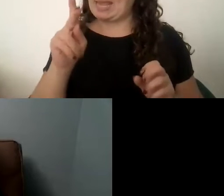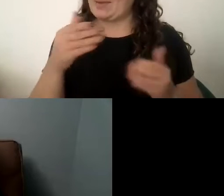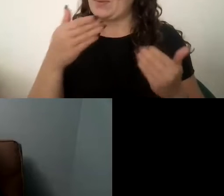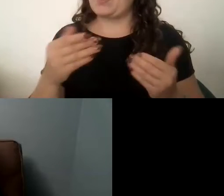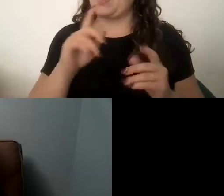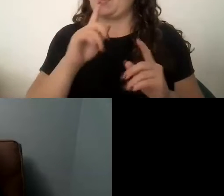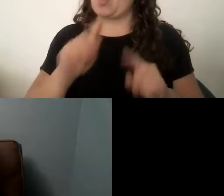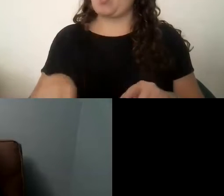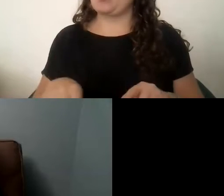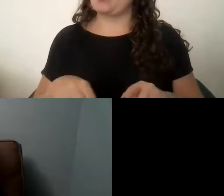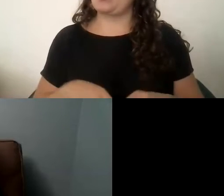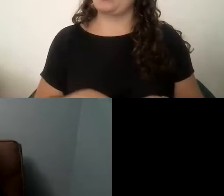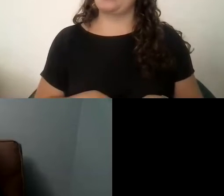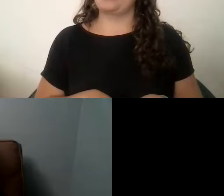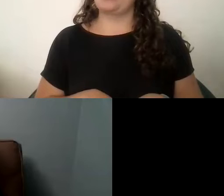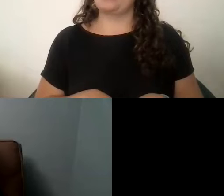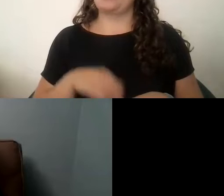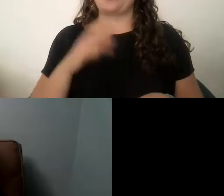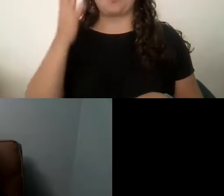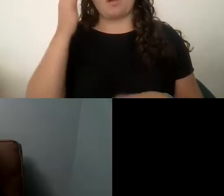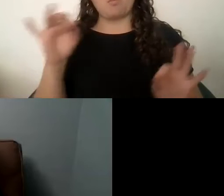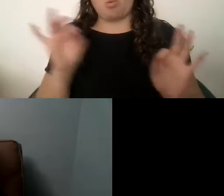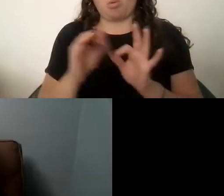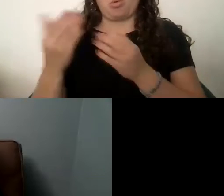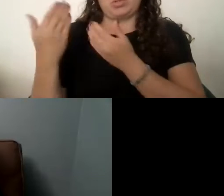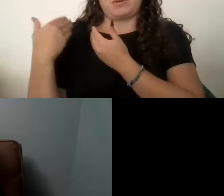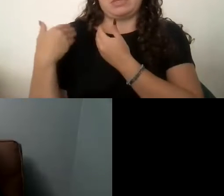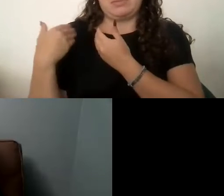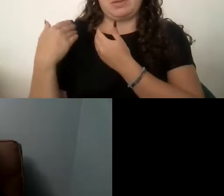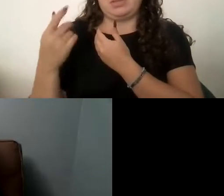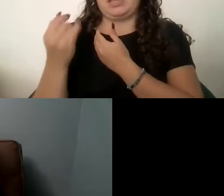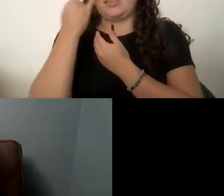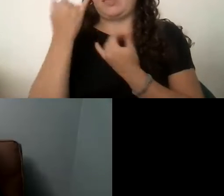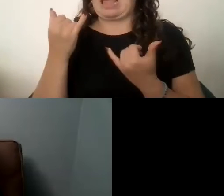I mean, that is an important responsibility. So if you are just now finding out that you need to